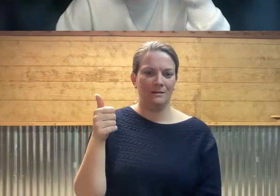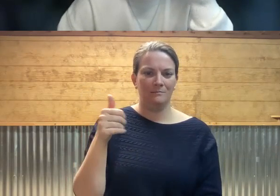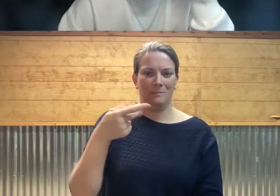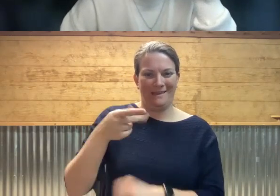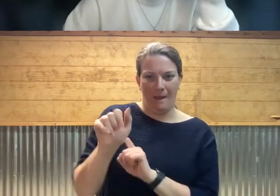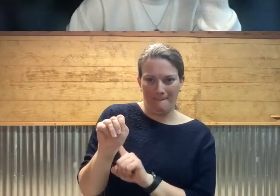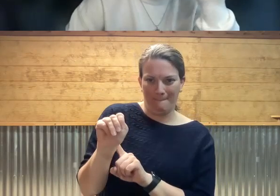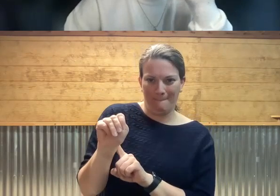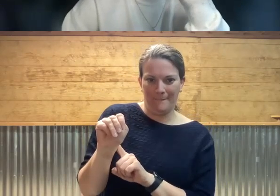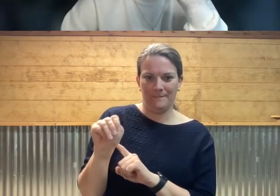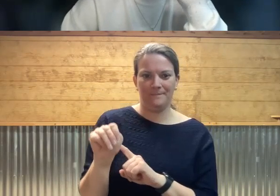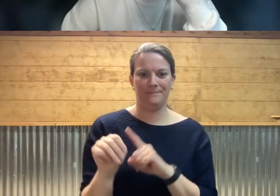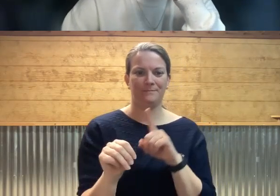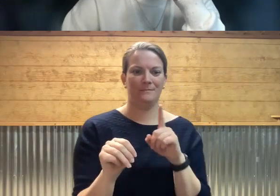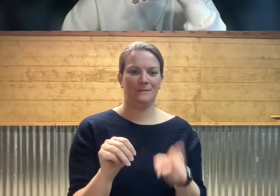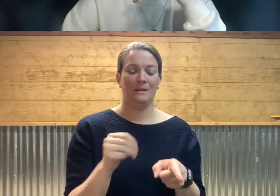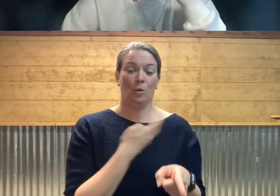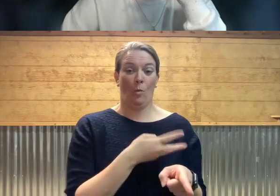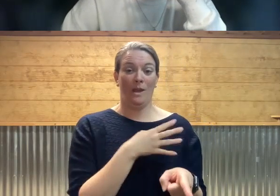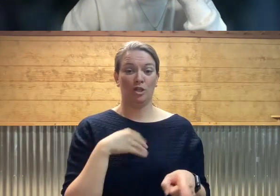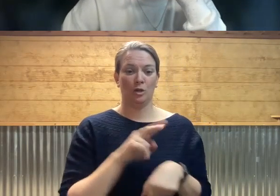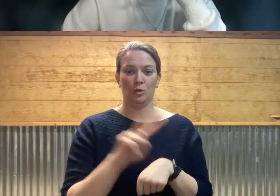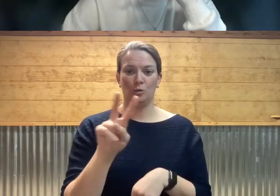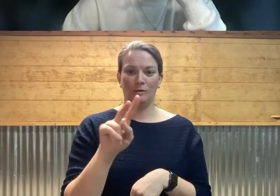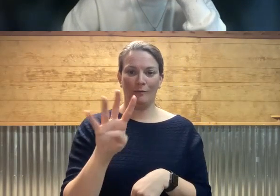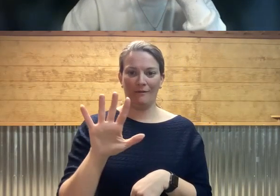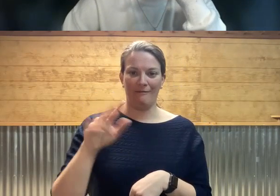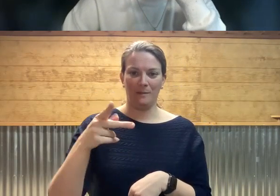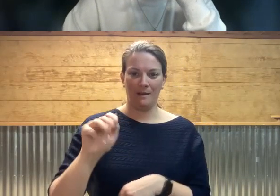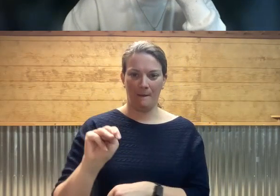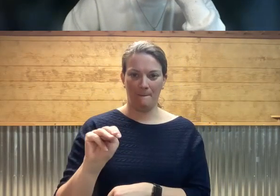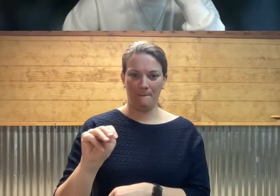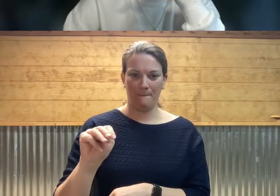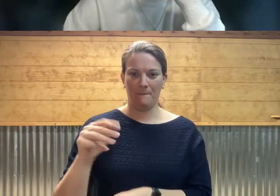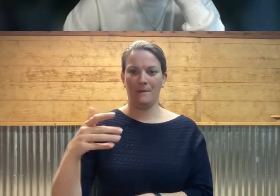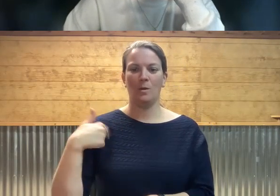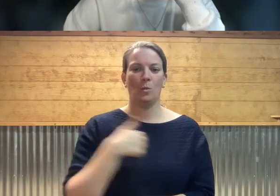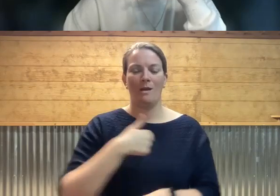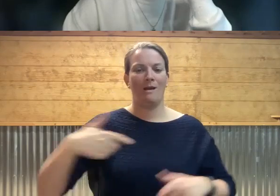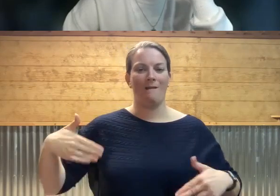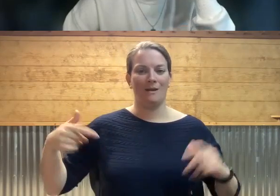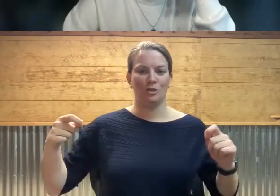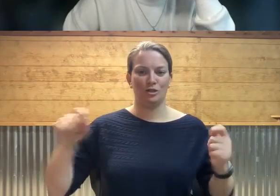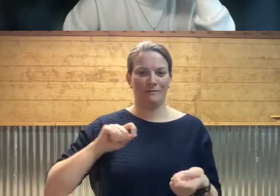It's 2, 45 P. M. here. we haven't shifted clocks yet, but usually there's a six-hour time difference with Rochester.